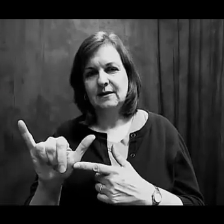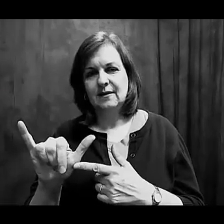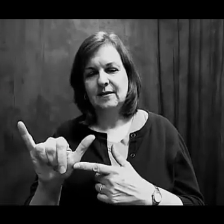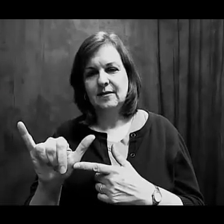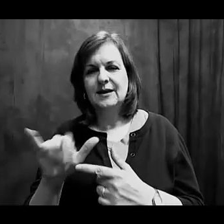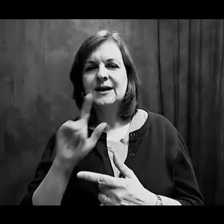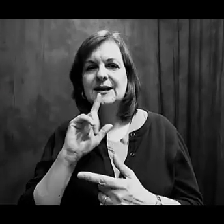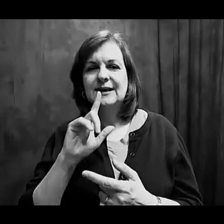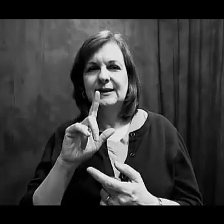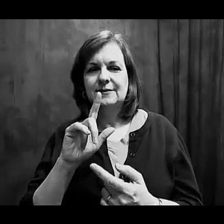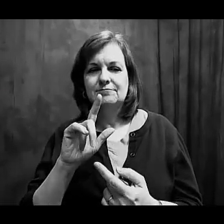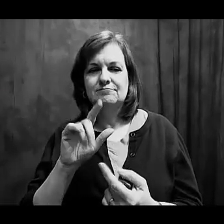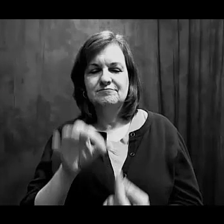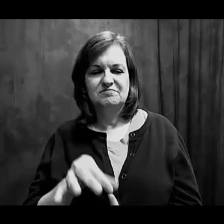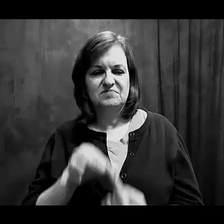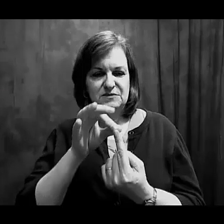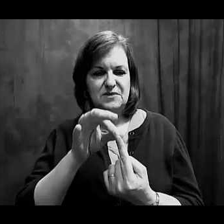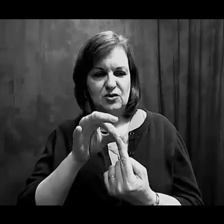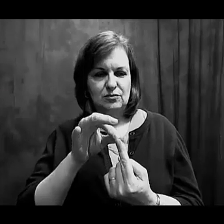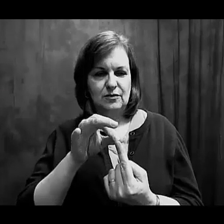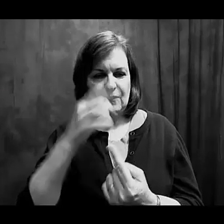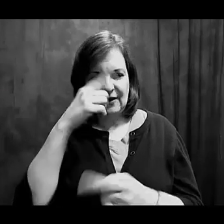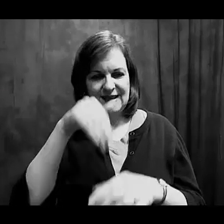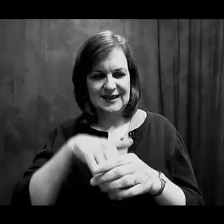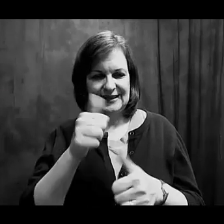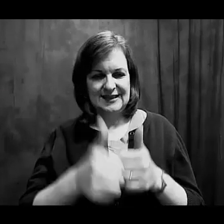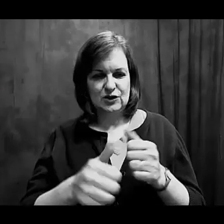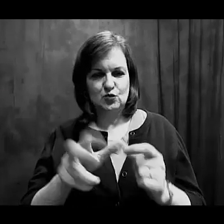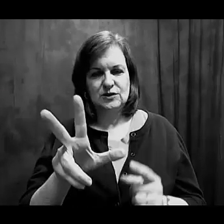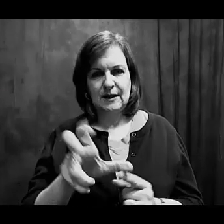to each receptor